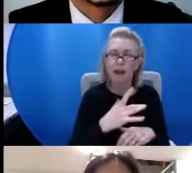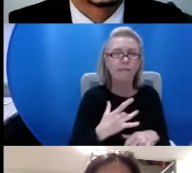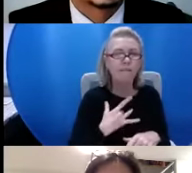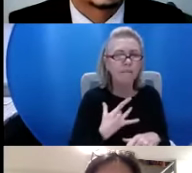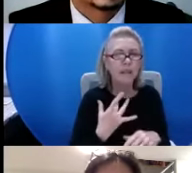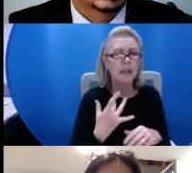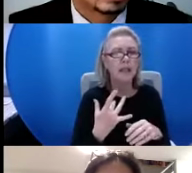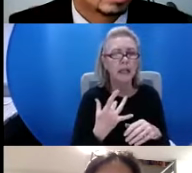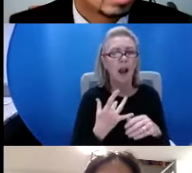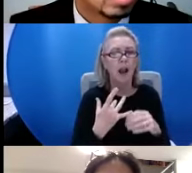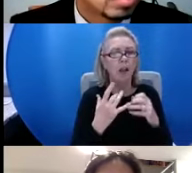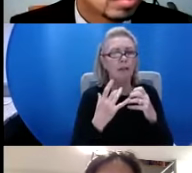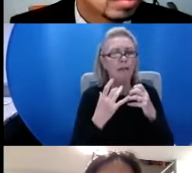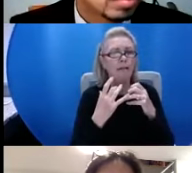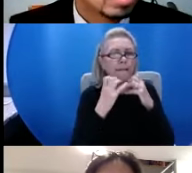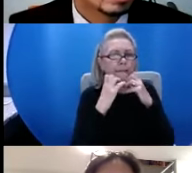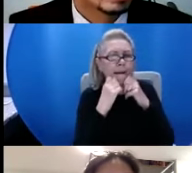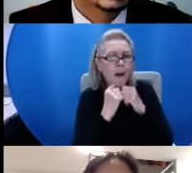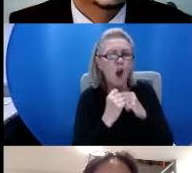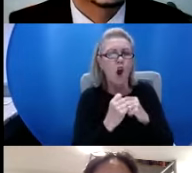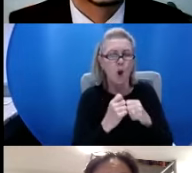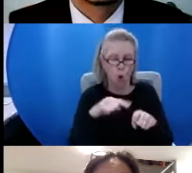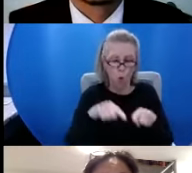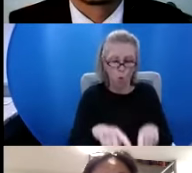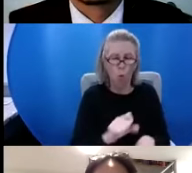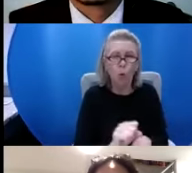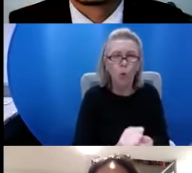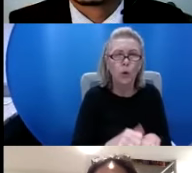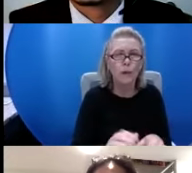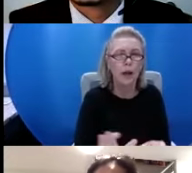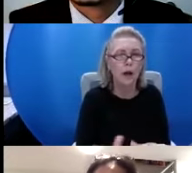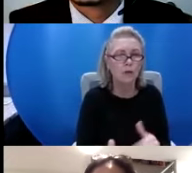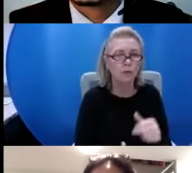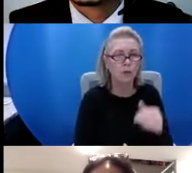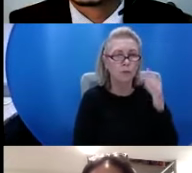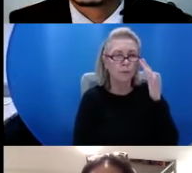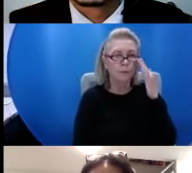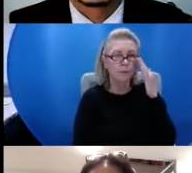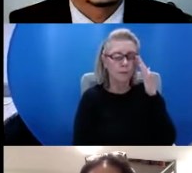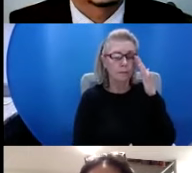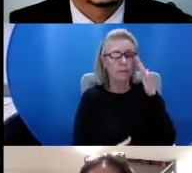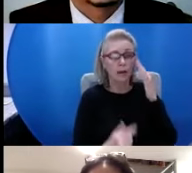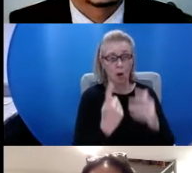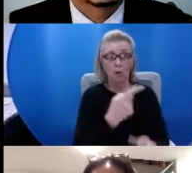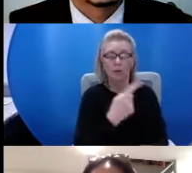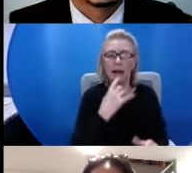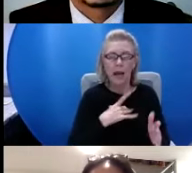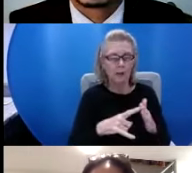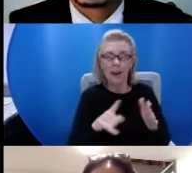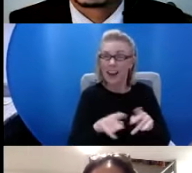the classroom. One student identified so just like the check-ins that we that—the temperature